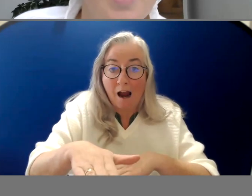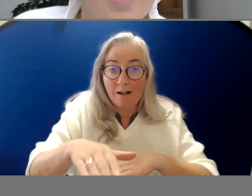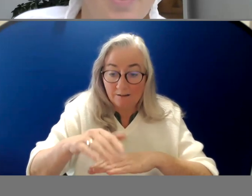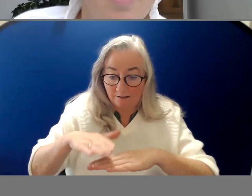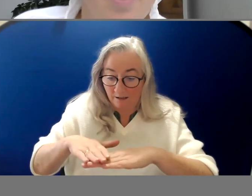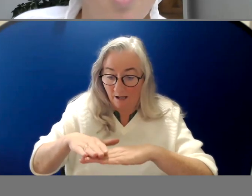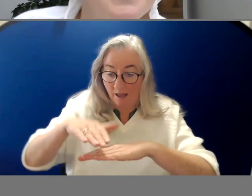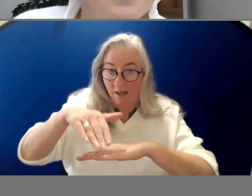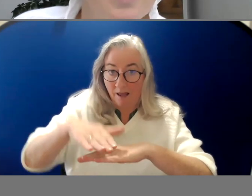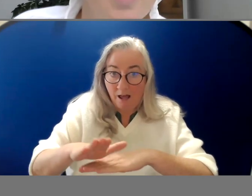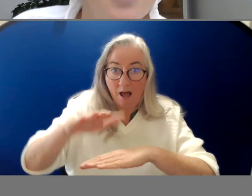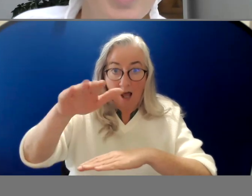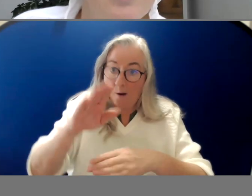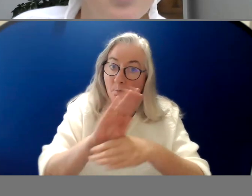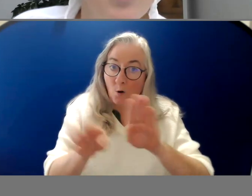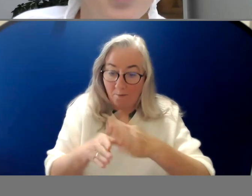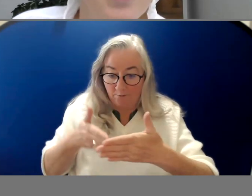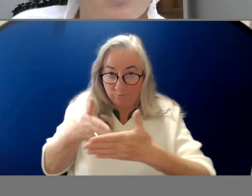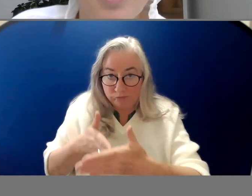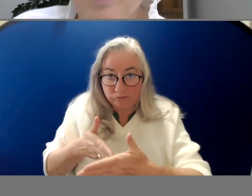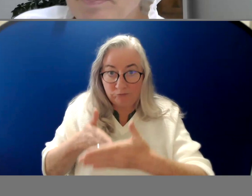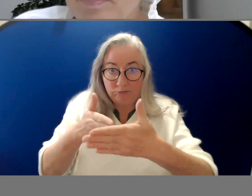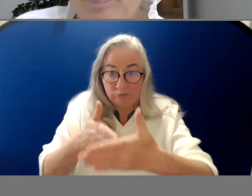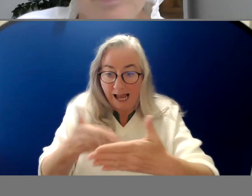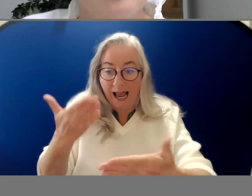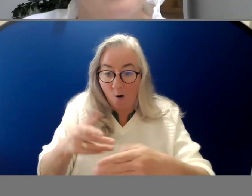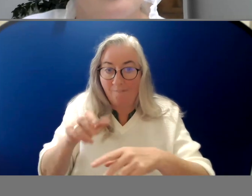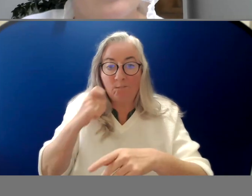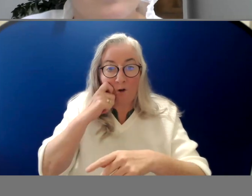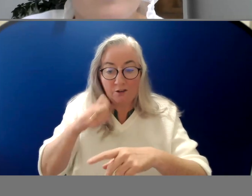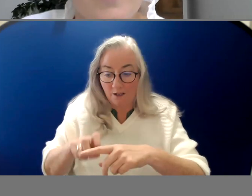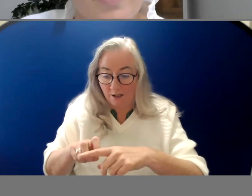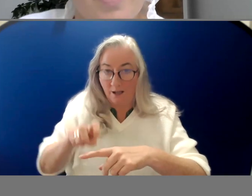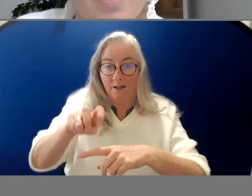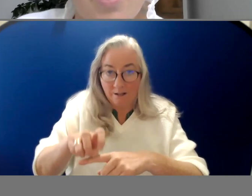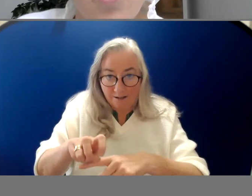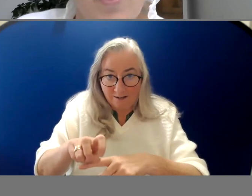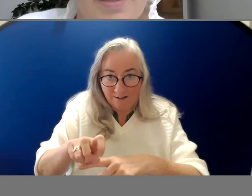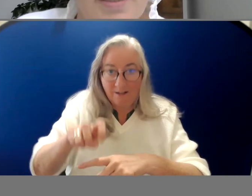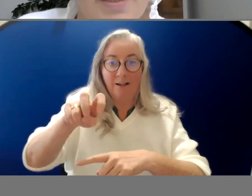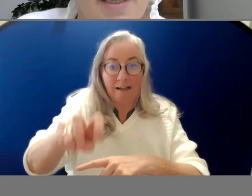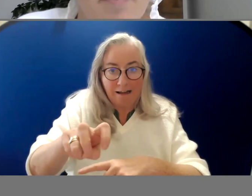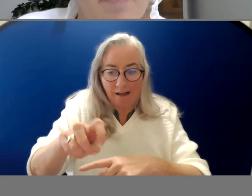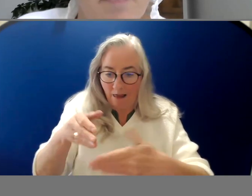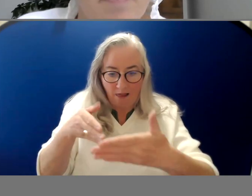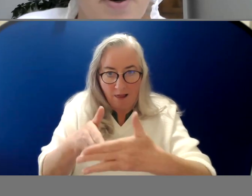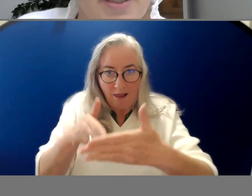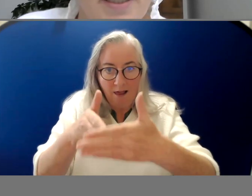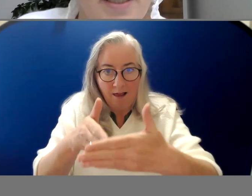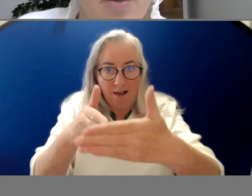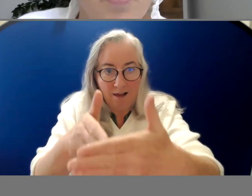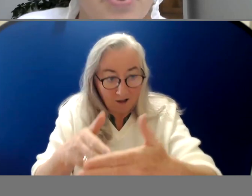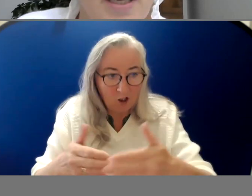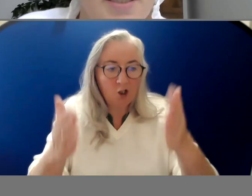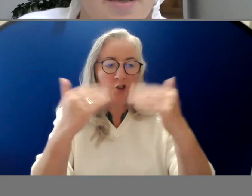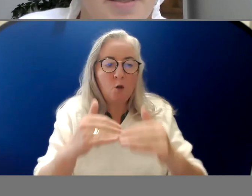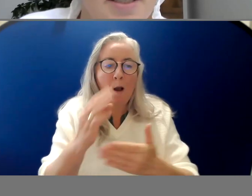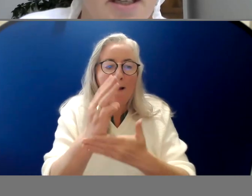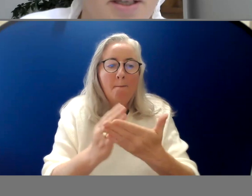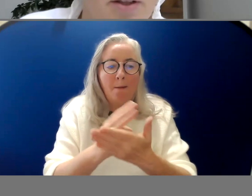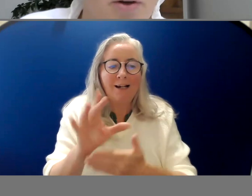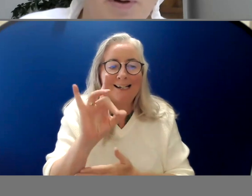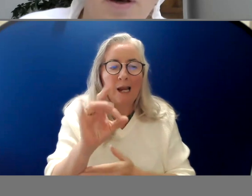that's an obstacle to try and lift your foot up and over so in part K open tread stairs in the home